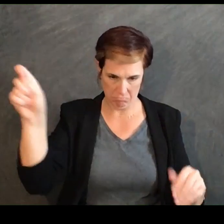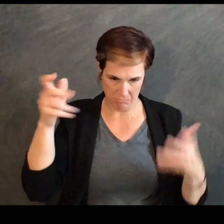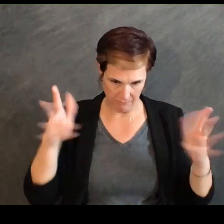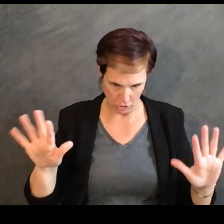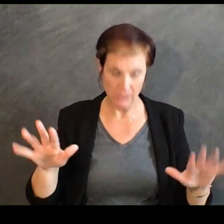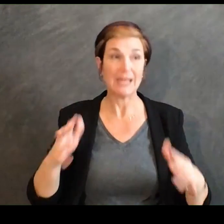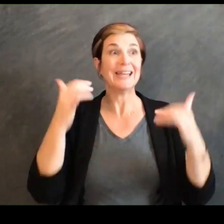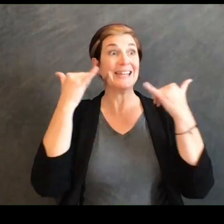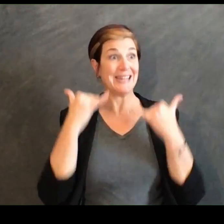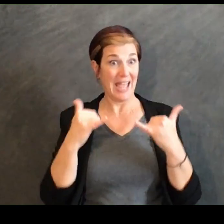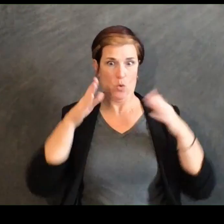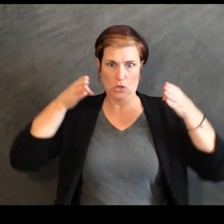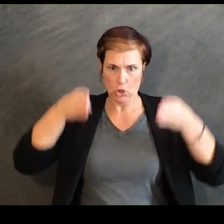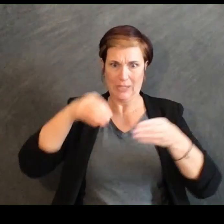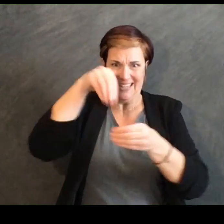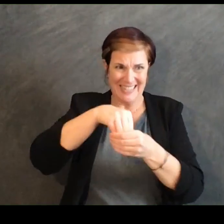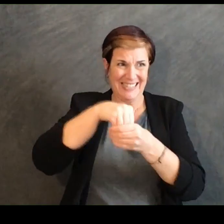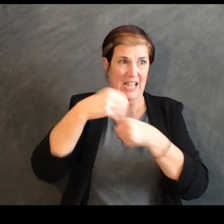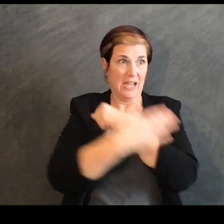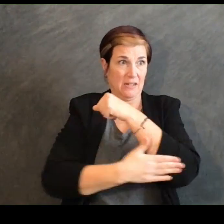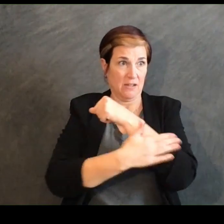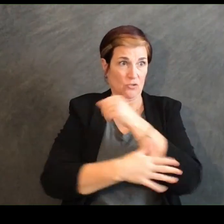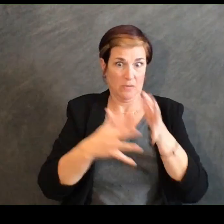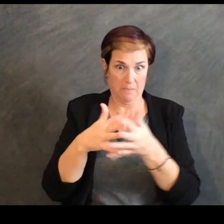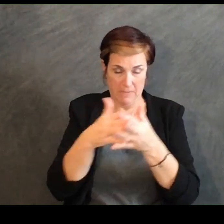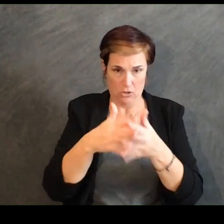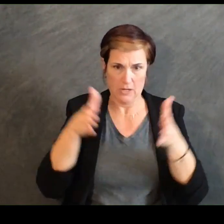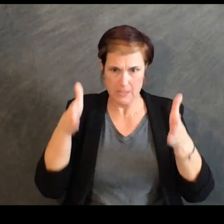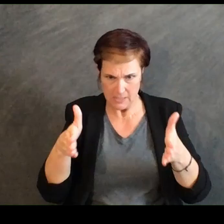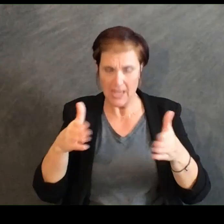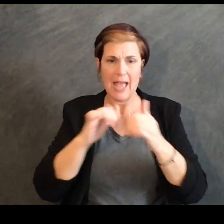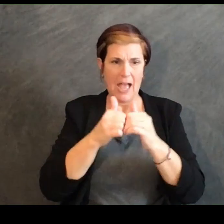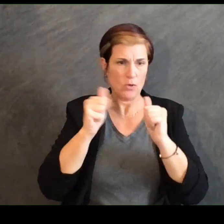but you also do mitigation and you try to proportionate to the areas where